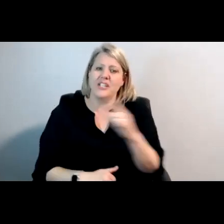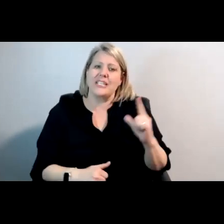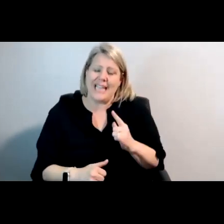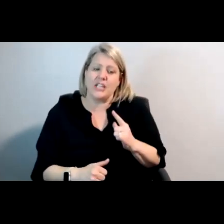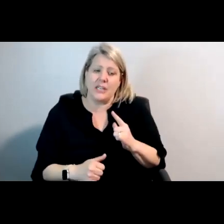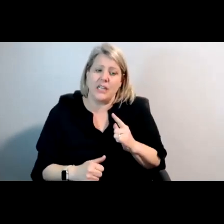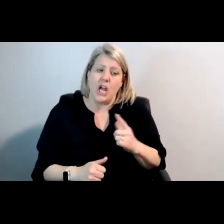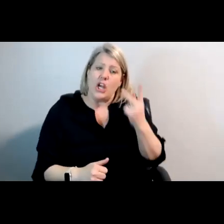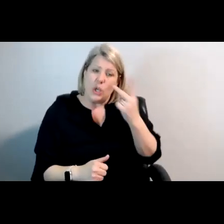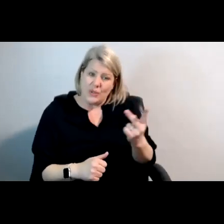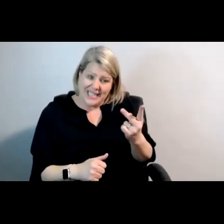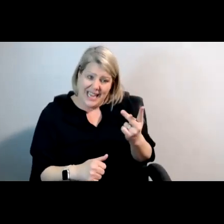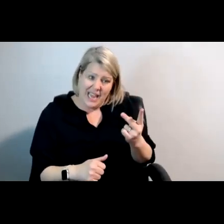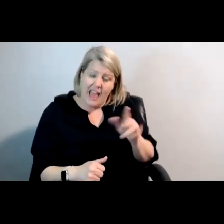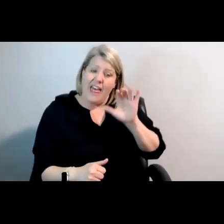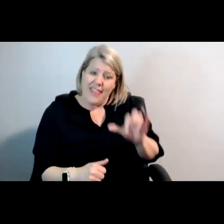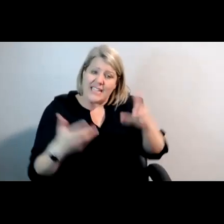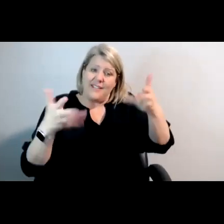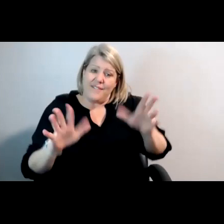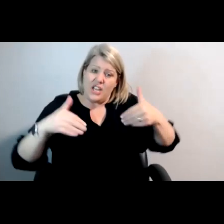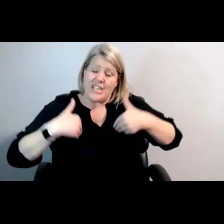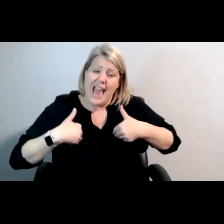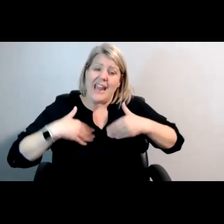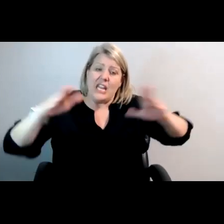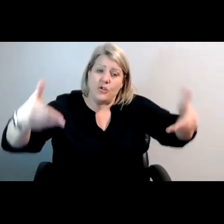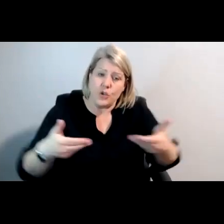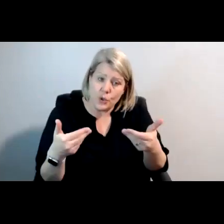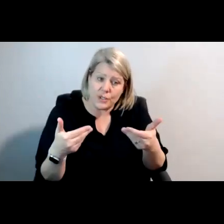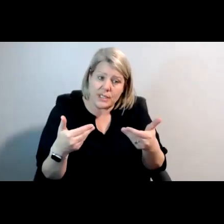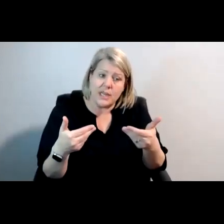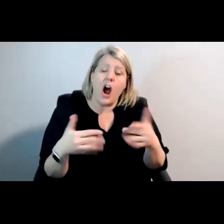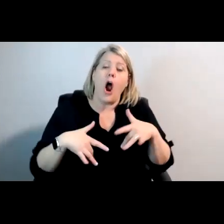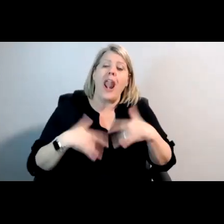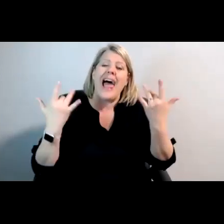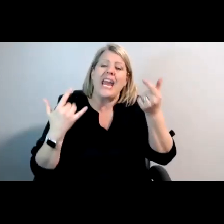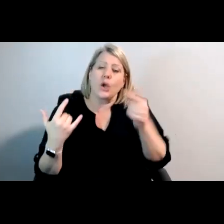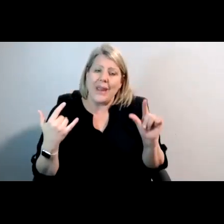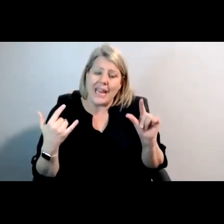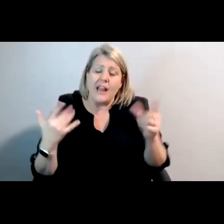that have been introduced are in kind of pale green. The ones that have enacted are in dark green,